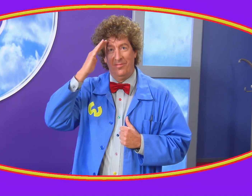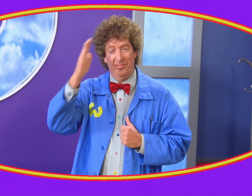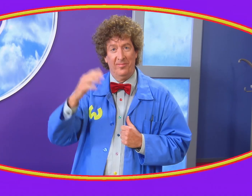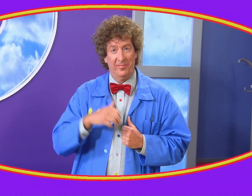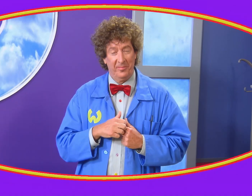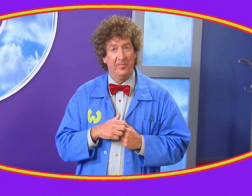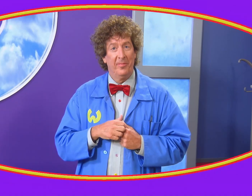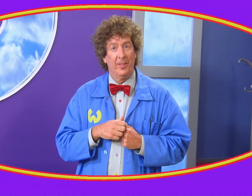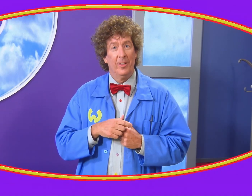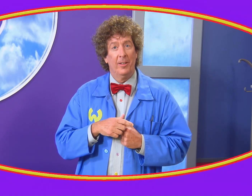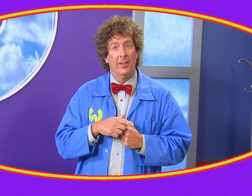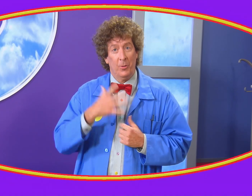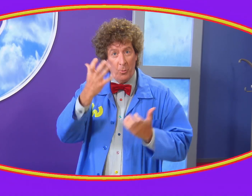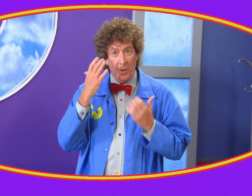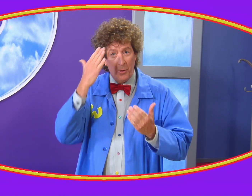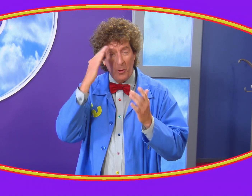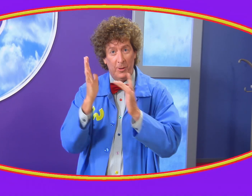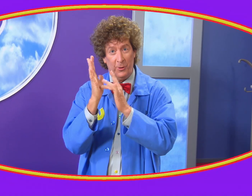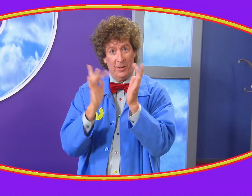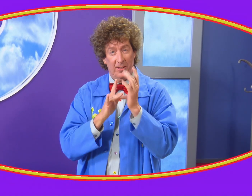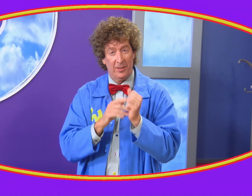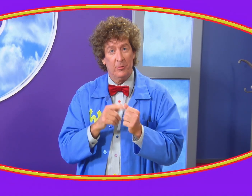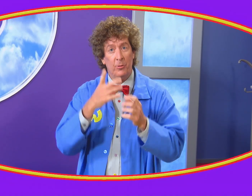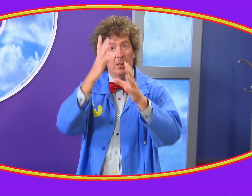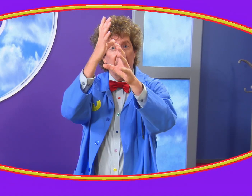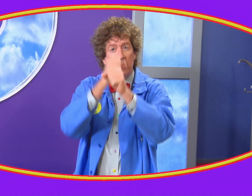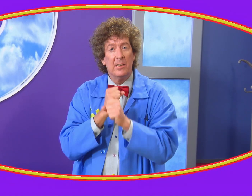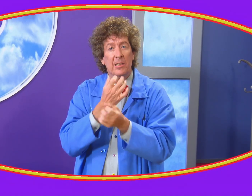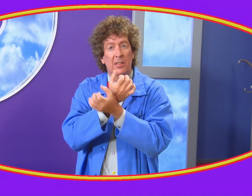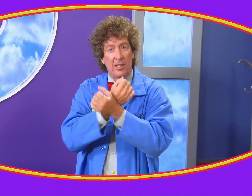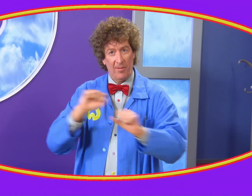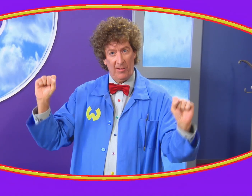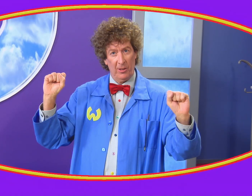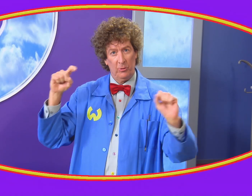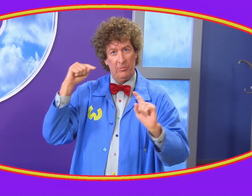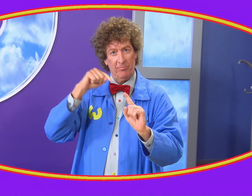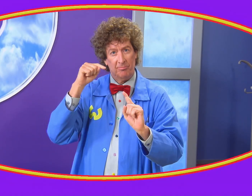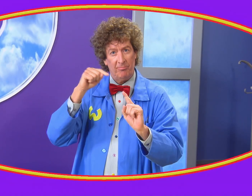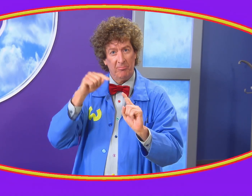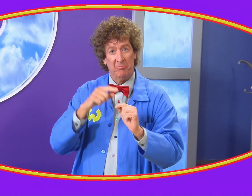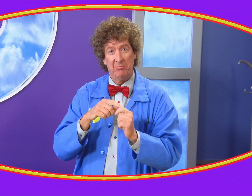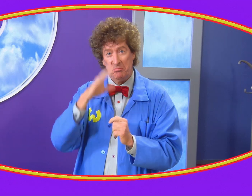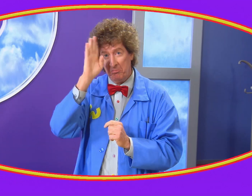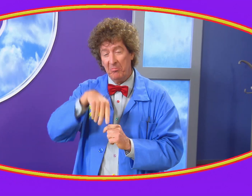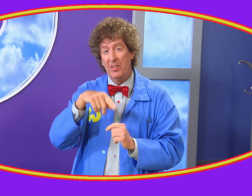HI THERE. DO YOU WANT TO KNOW JESUS AND BE SAVED?